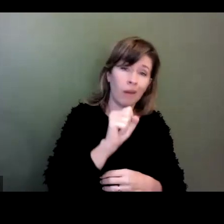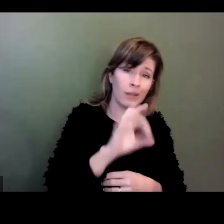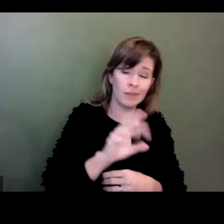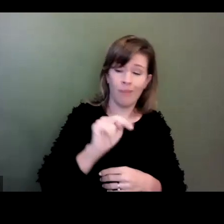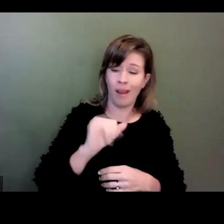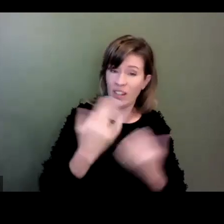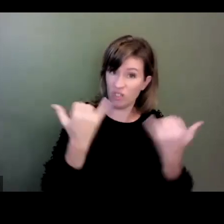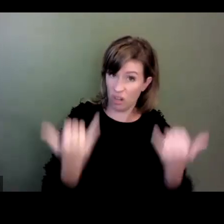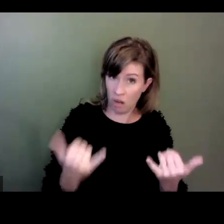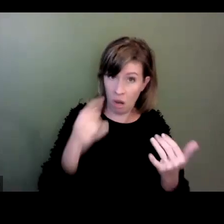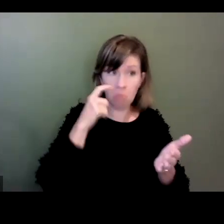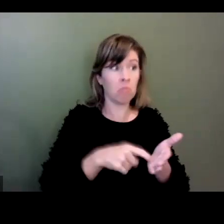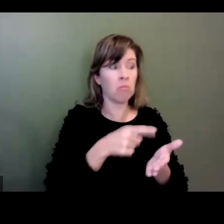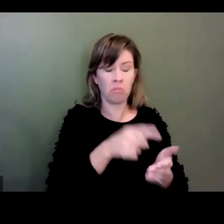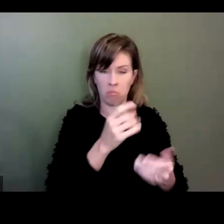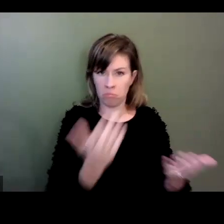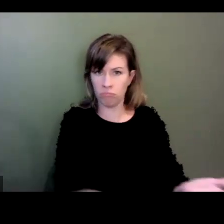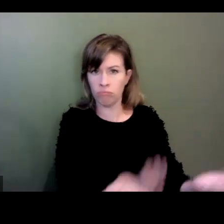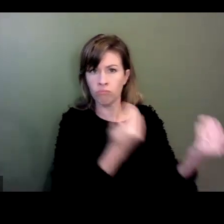how do you do community-based neuroscience research? I have